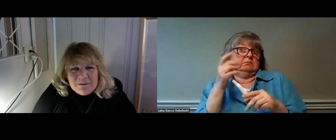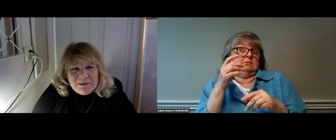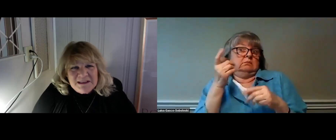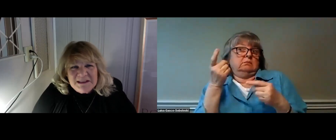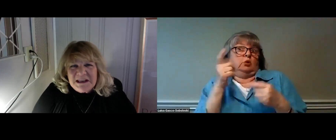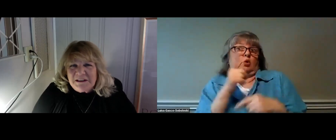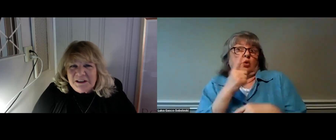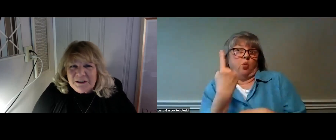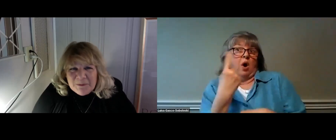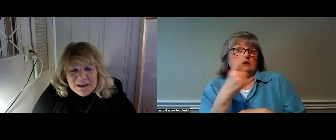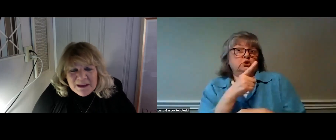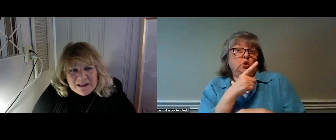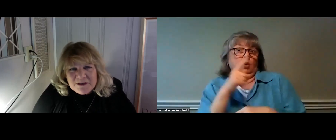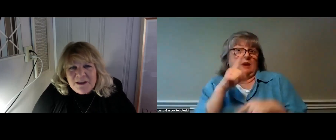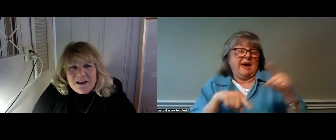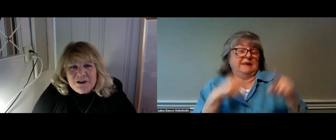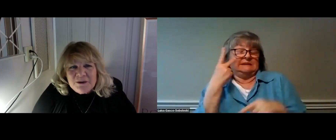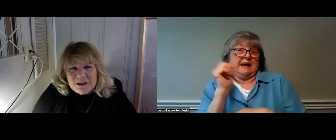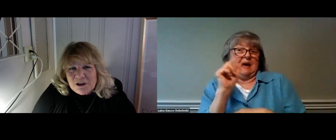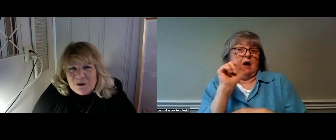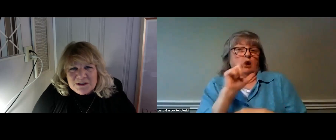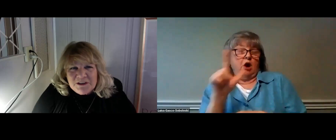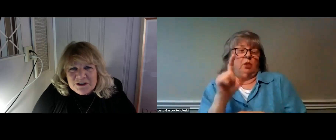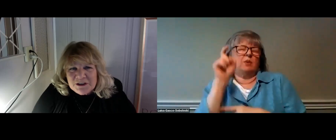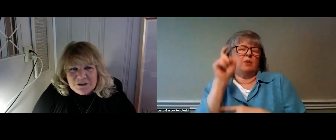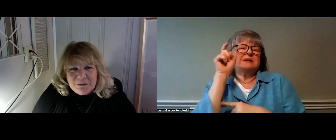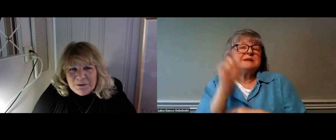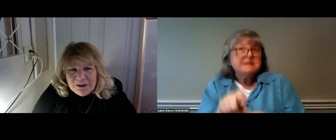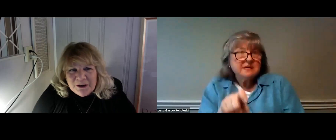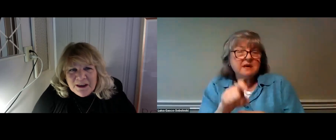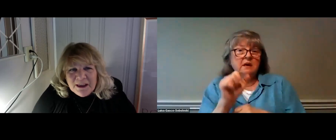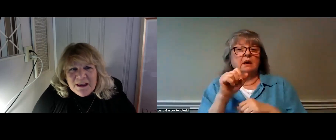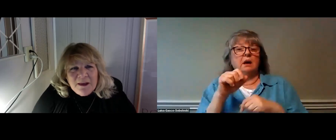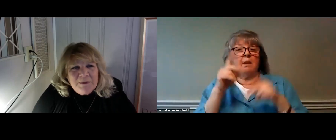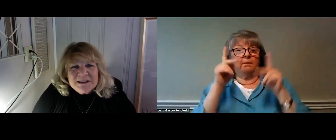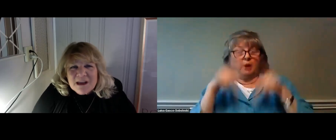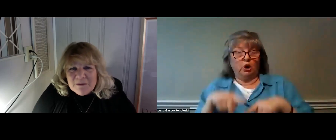can see a little bit, so they can use a close vision interpreter but some of